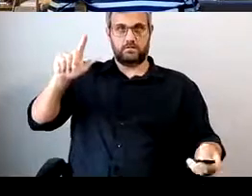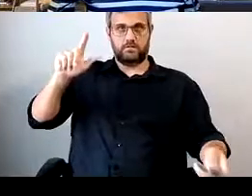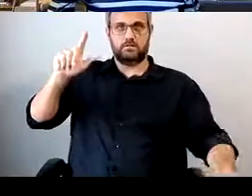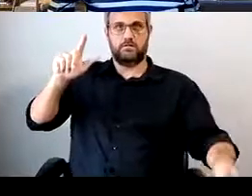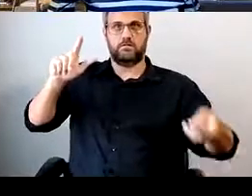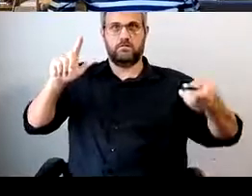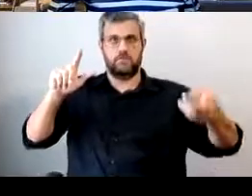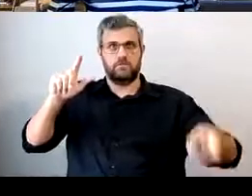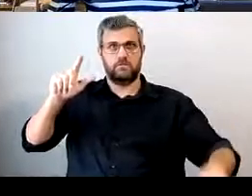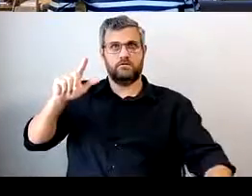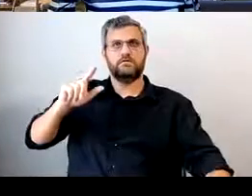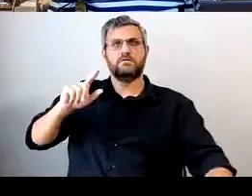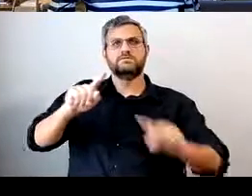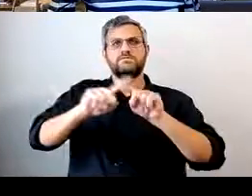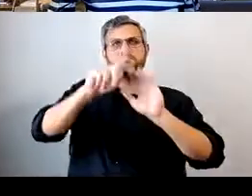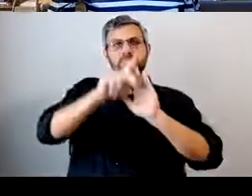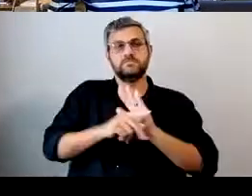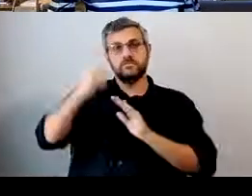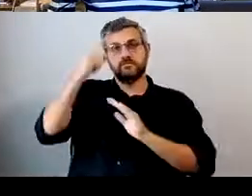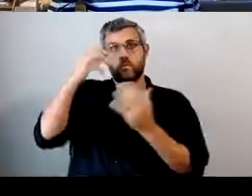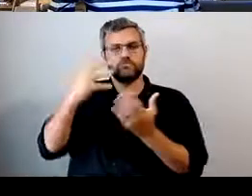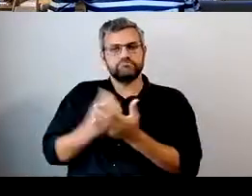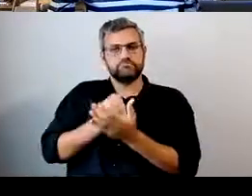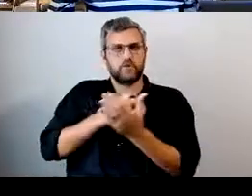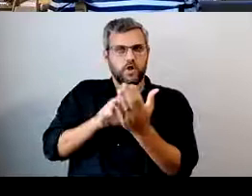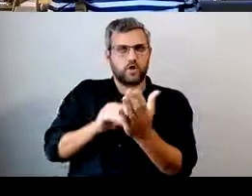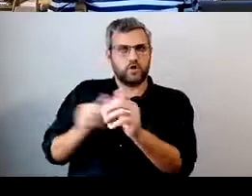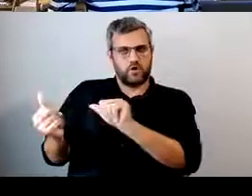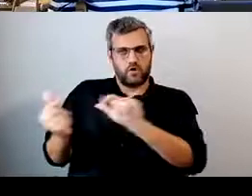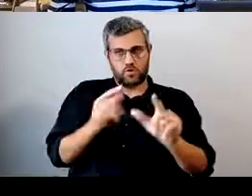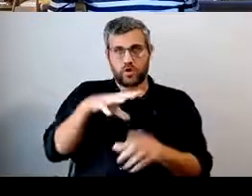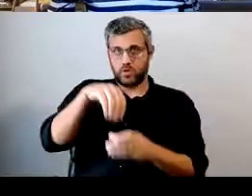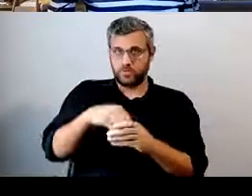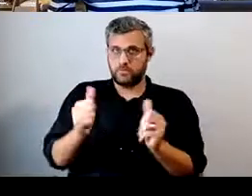for optimizing learning for all learners, including those with disabilities.